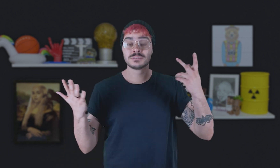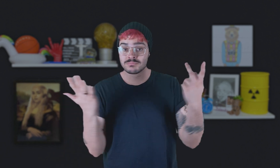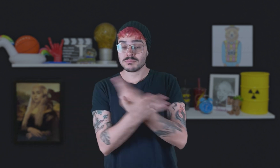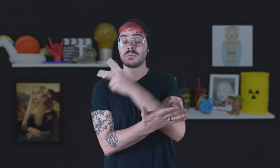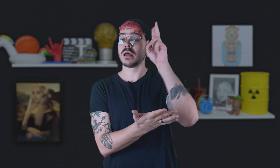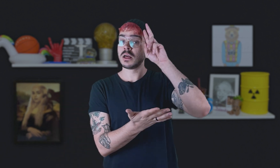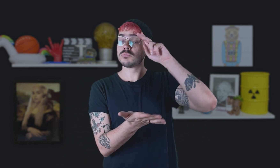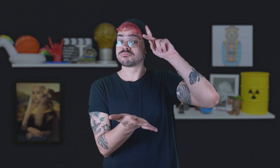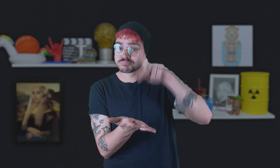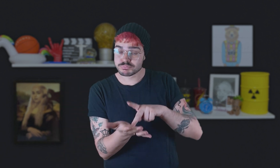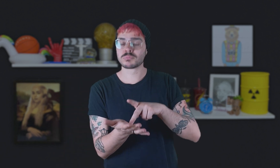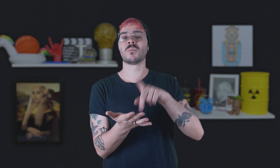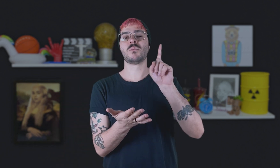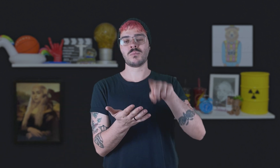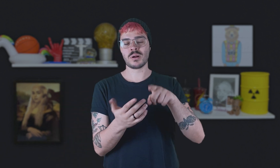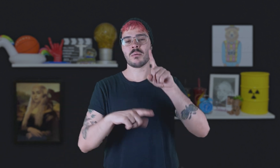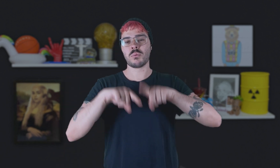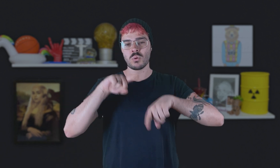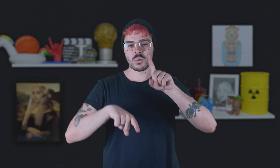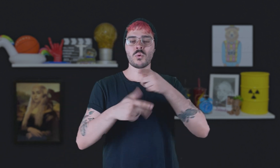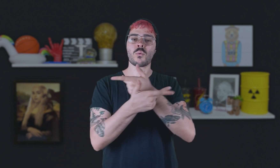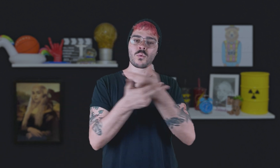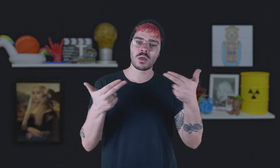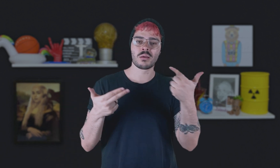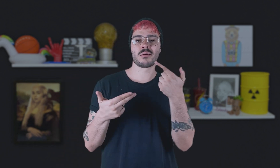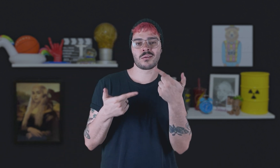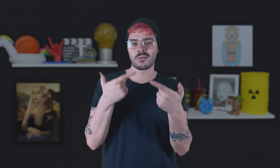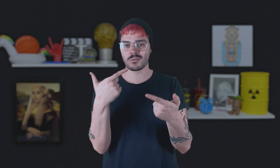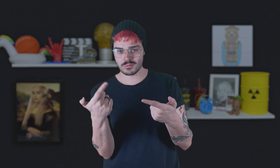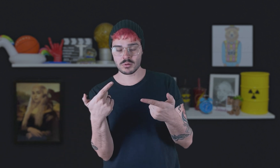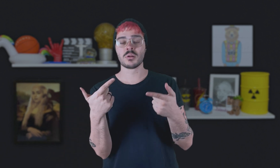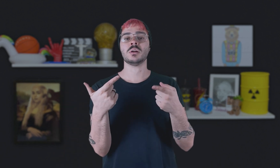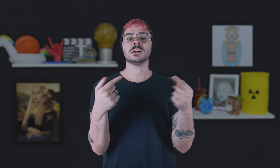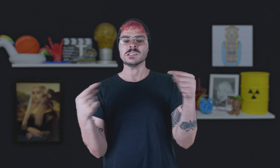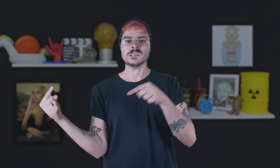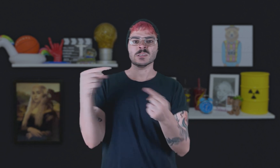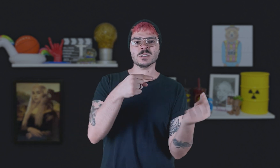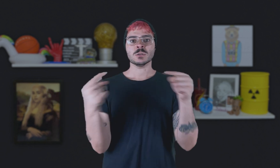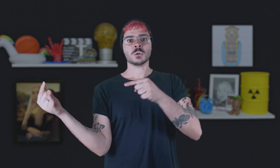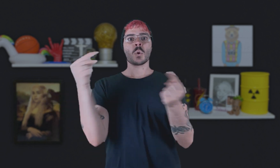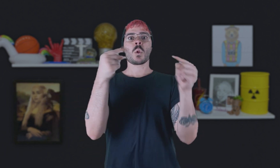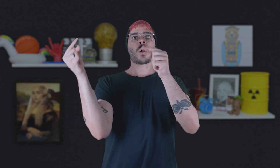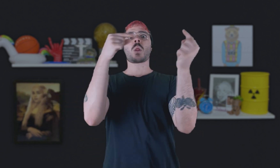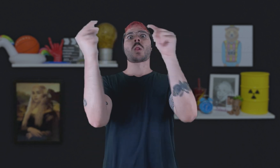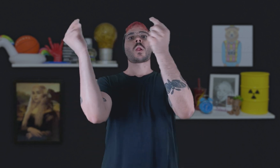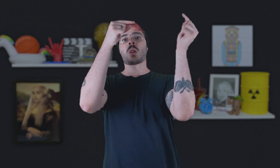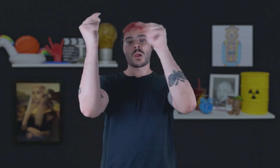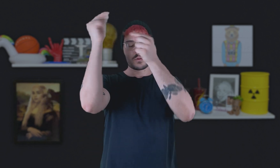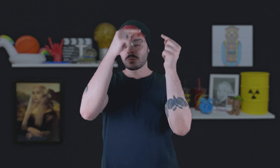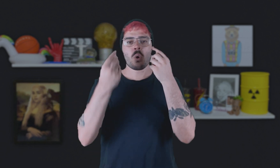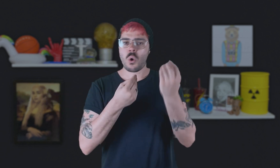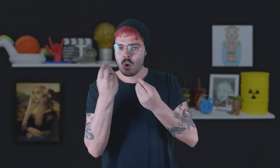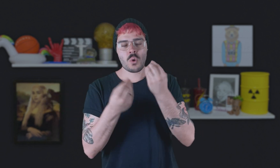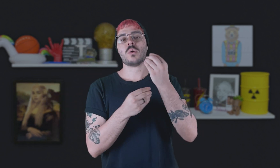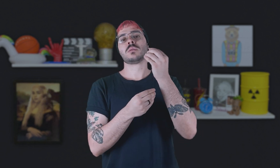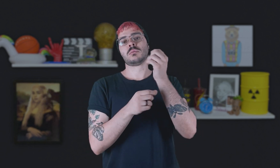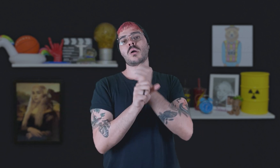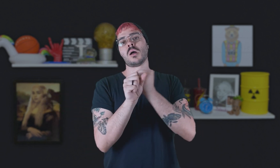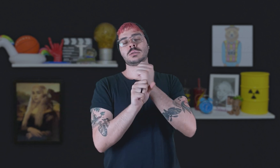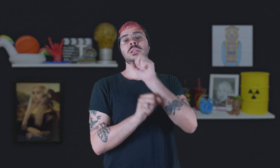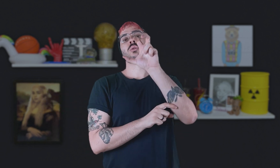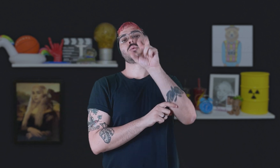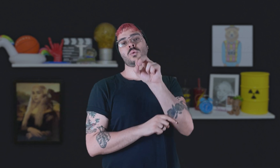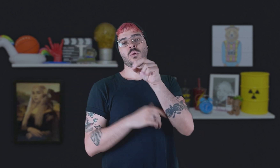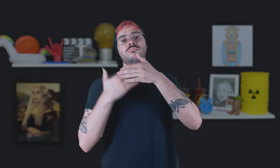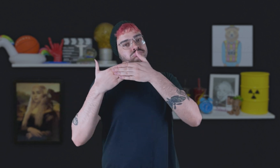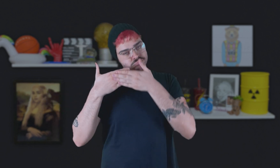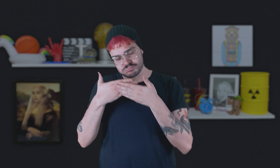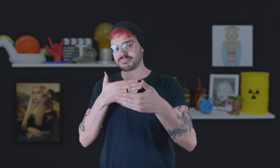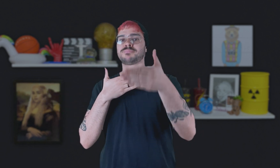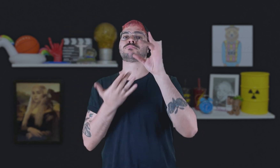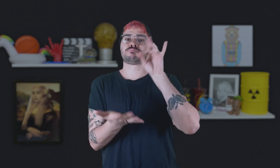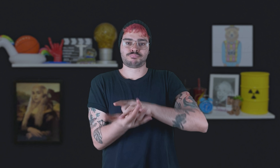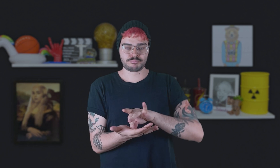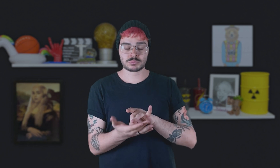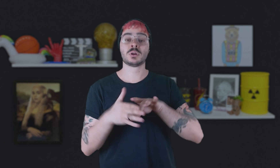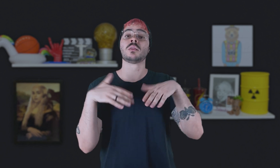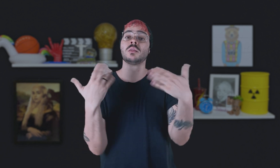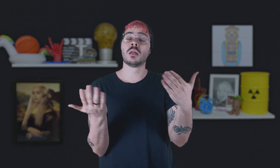Thus, the real Arms Race began in the 1950s!